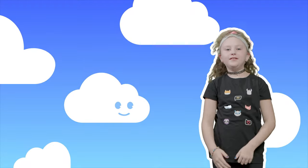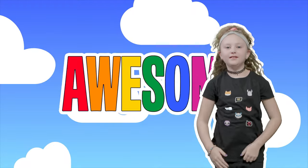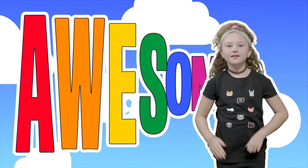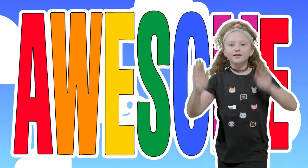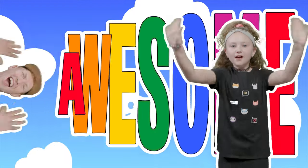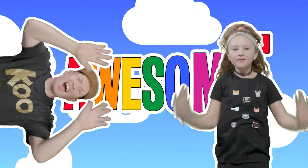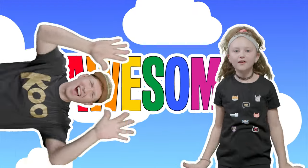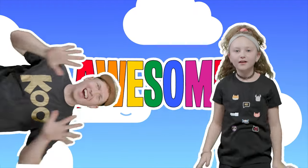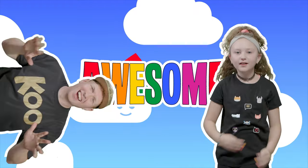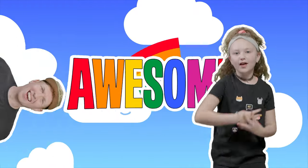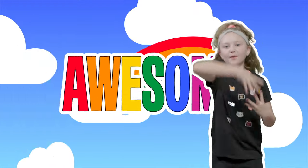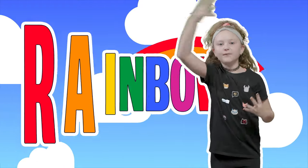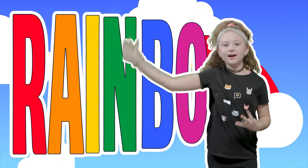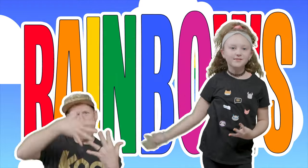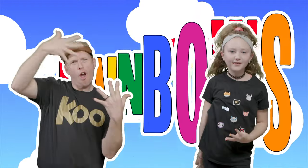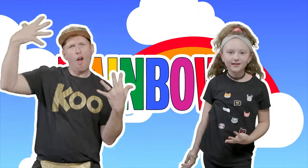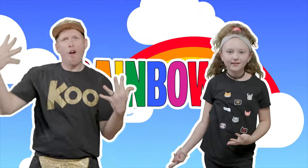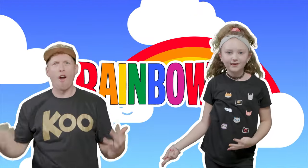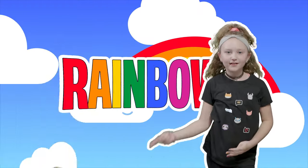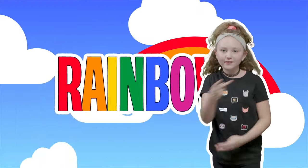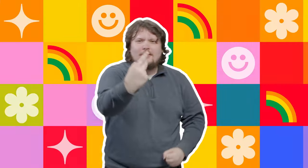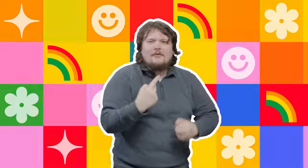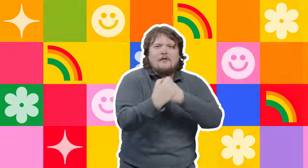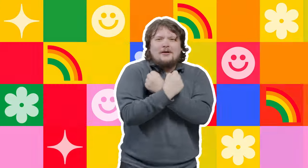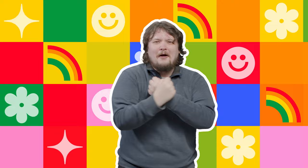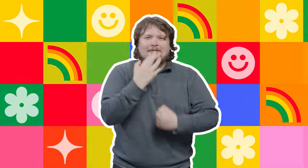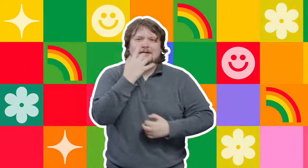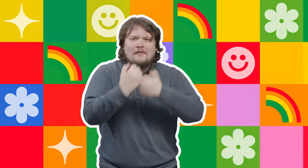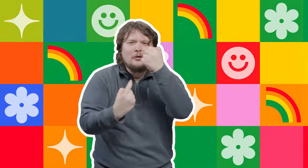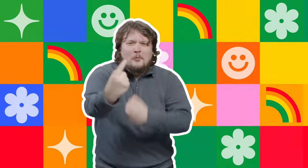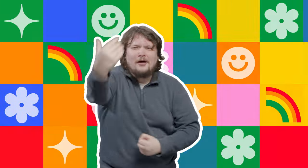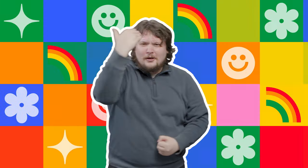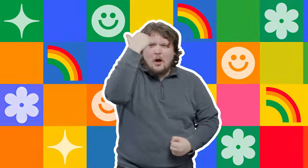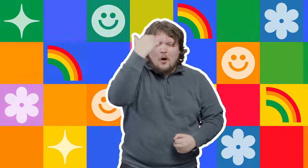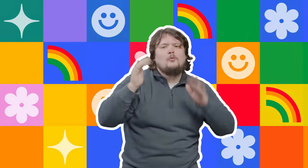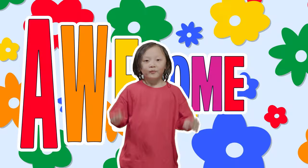Awesome (Awesome) Rainbows (Rainbows) We love colors and everyone knows